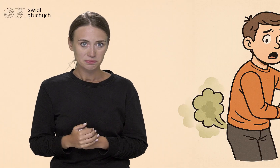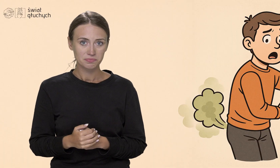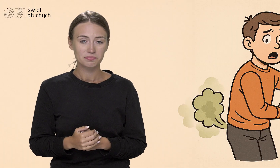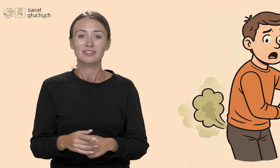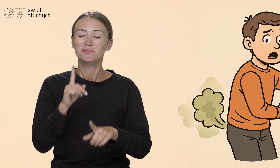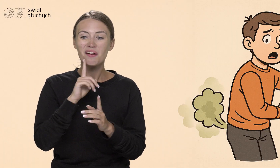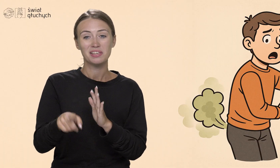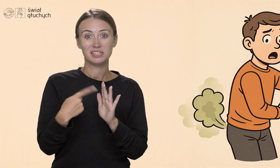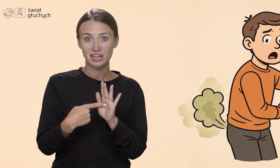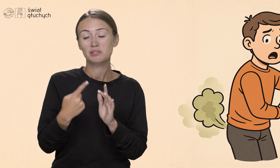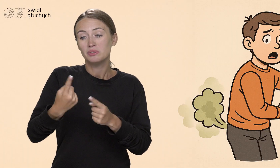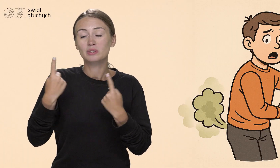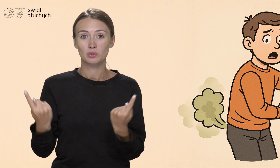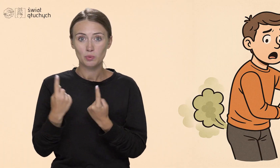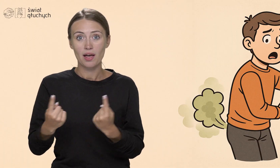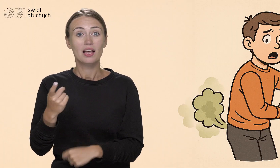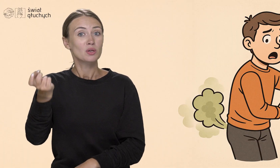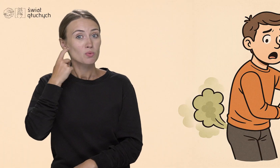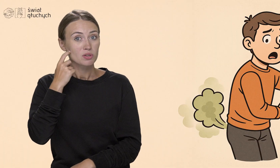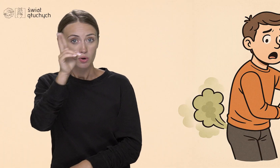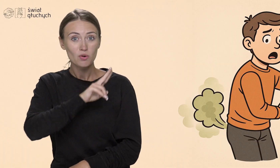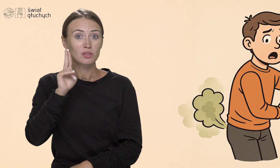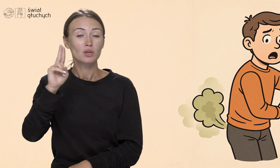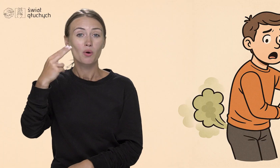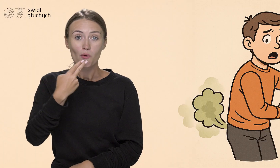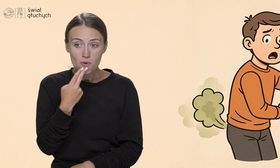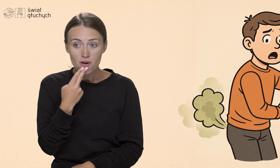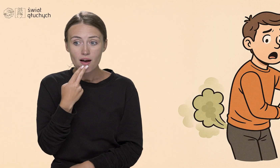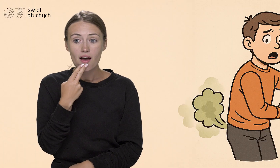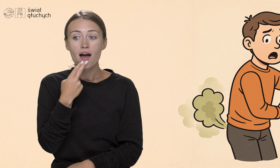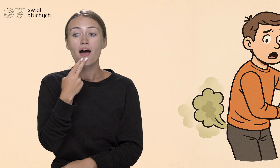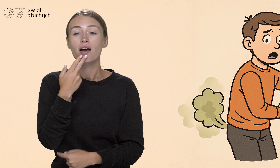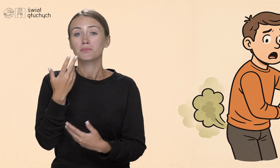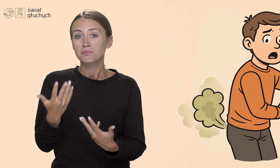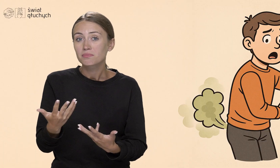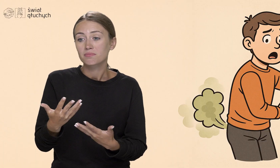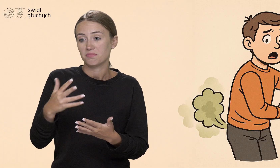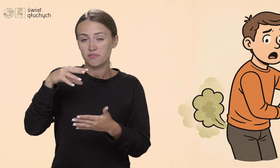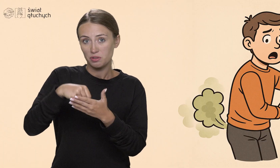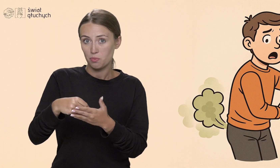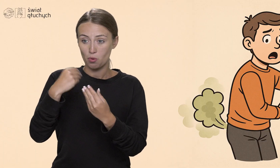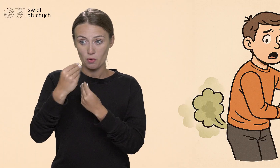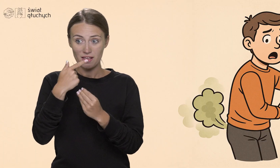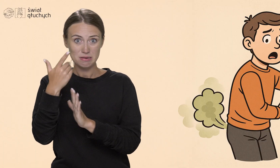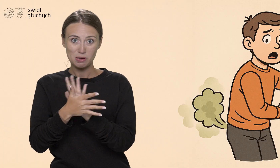Unfortunately, it often happens that hearing parents of deaf children do not learn sign language,